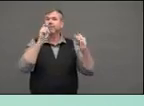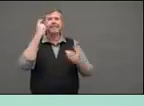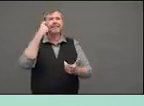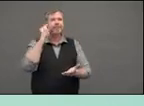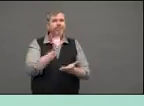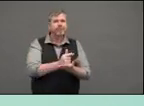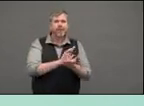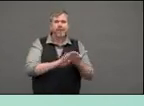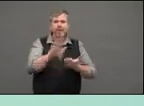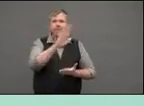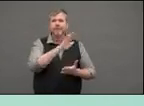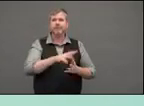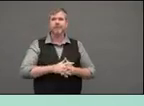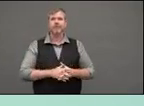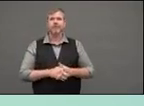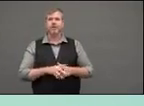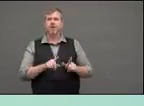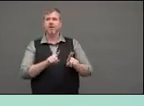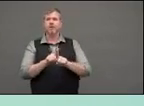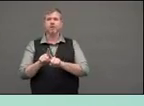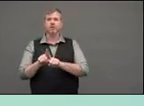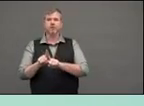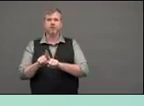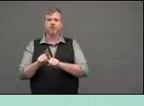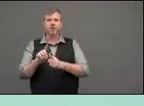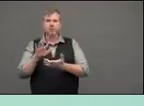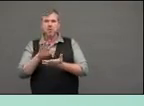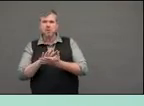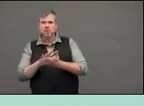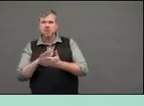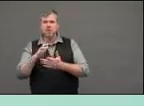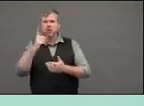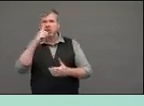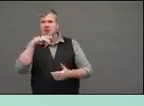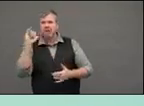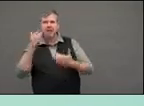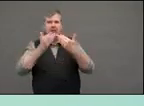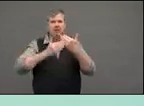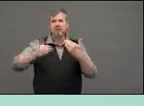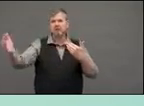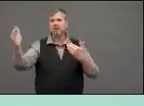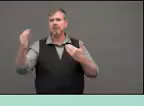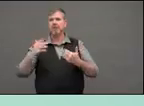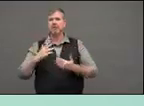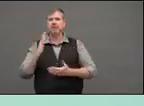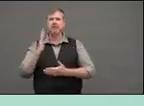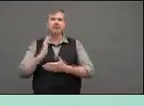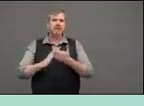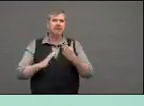um for some of us whether that may be you know our online education um